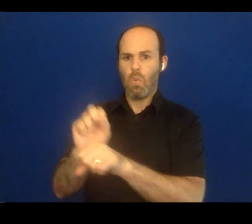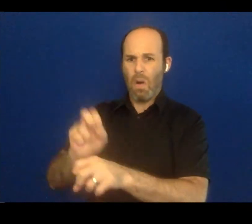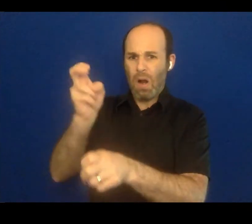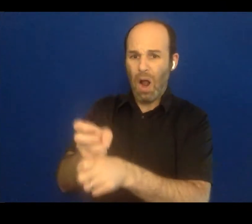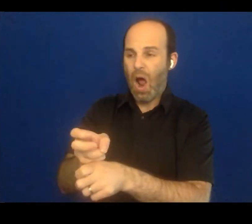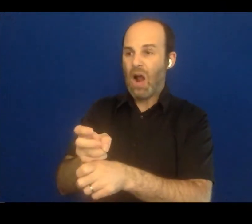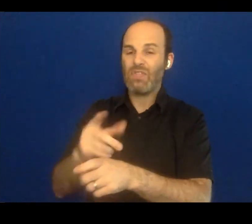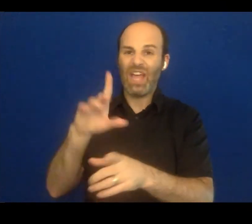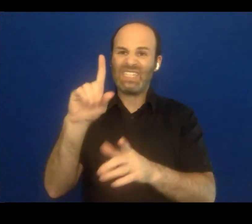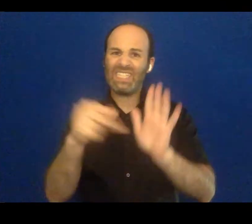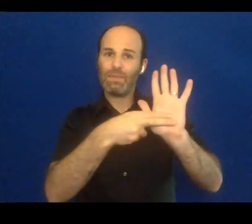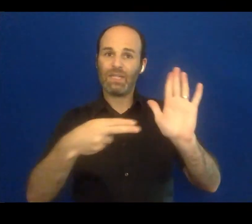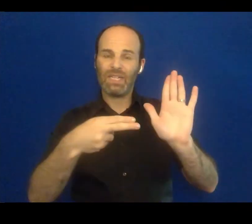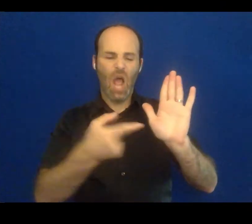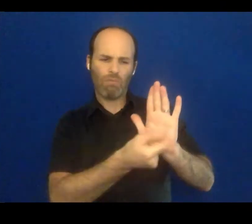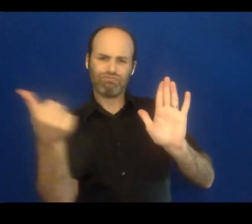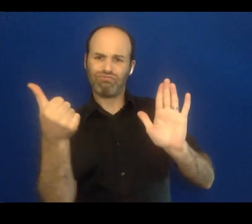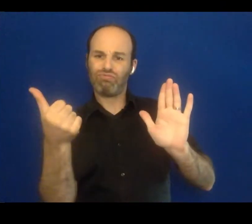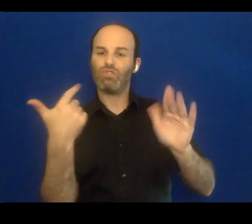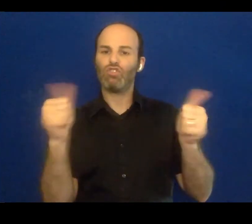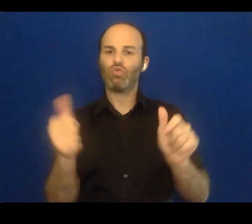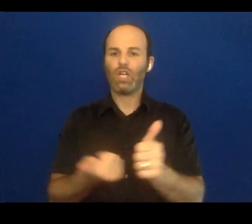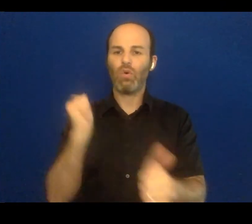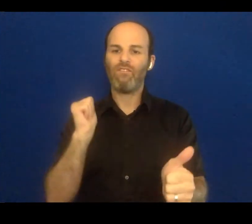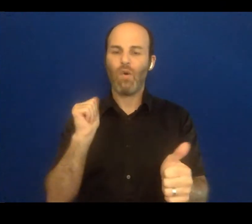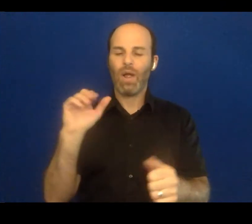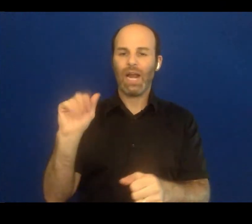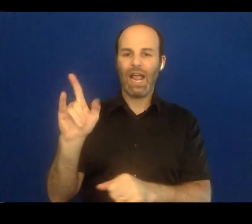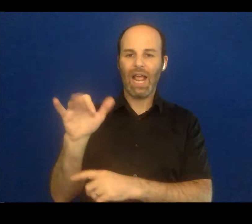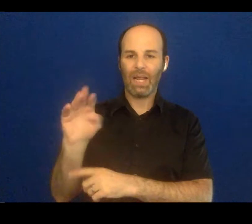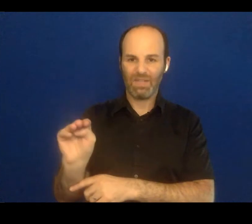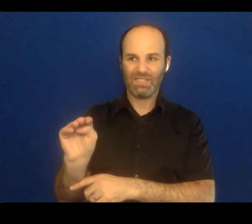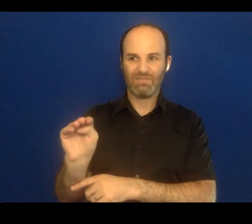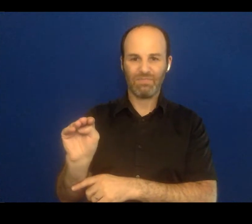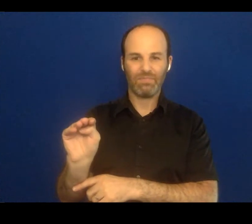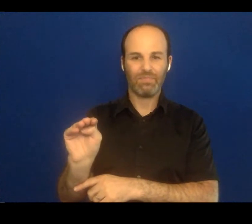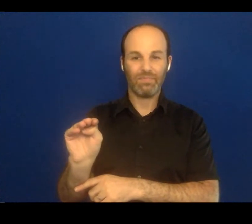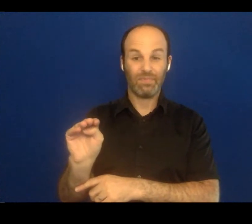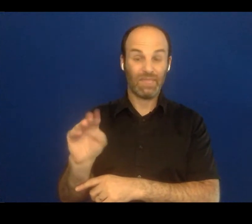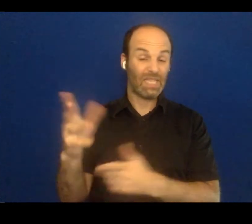WORK NOT BEING DISABLED TO AVOID ABLEISM. AND IN TERMS OF WHAT THAT LOOKED